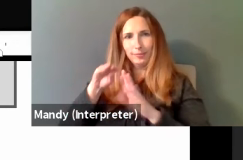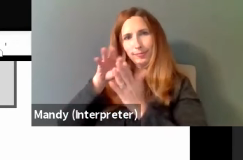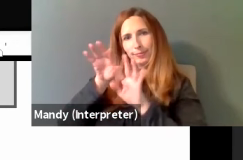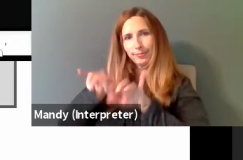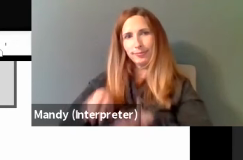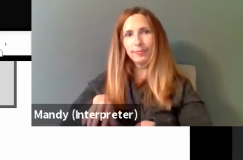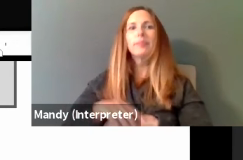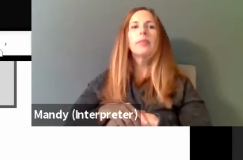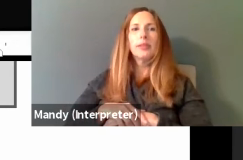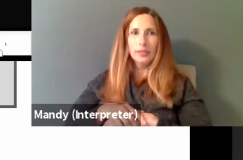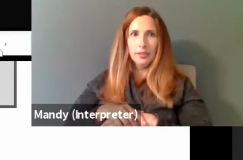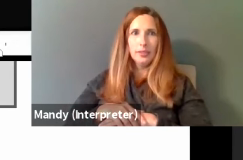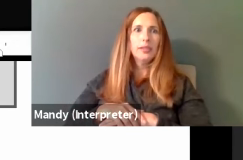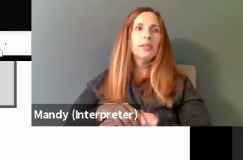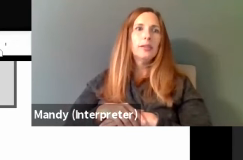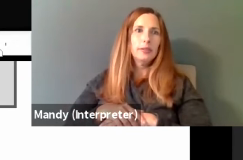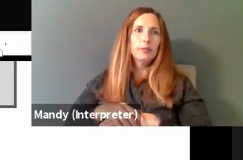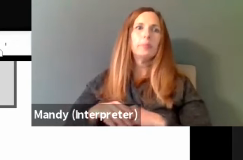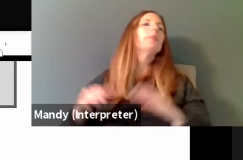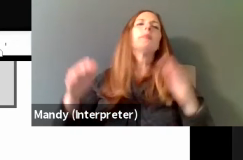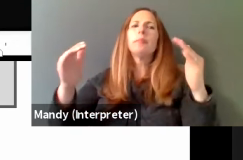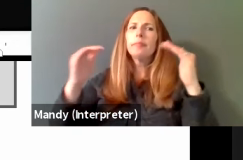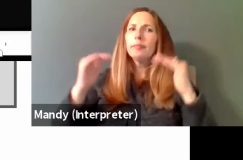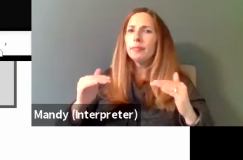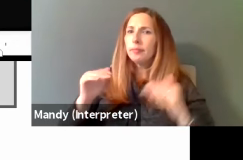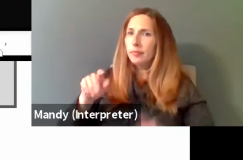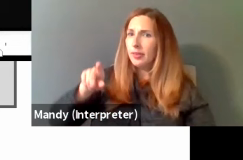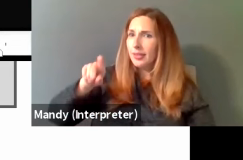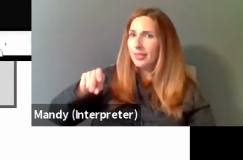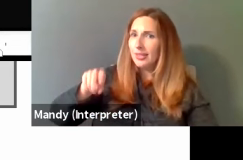The needs assessment. I mentioned this before and for the grant writers again in the group